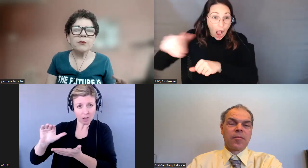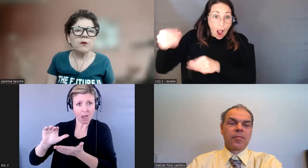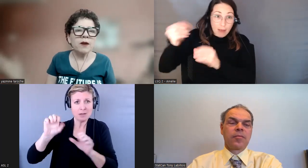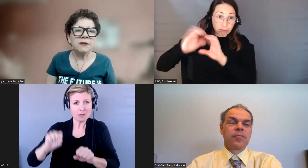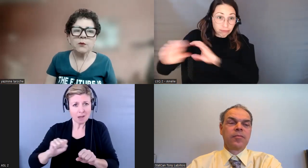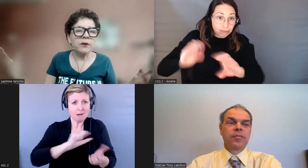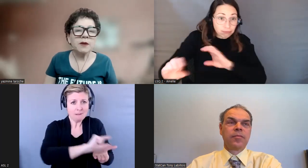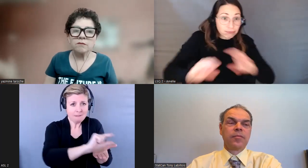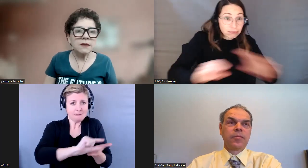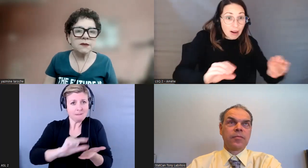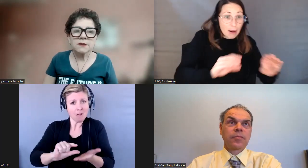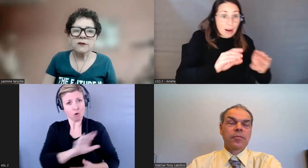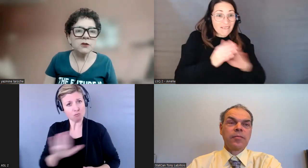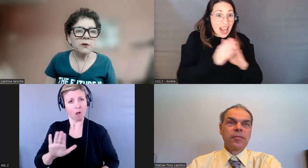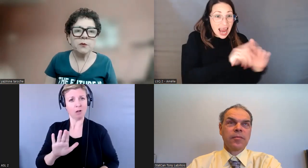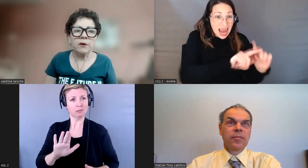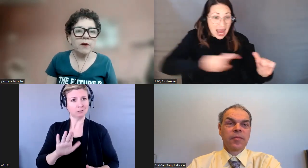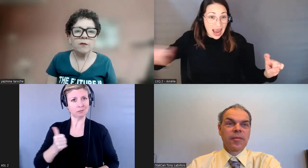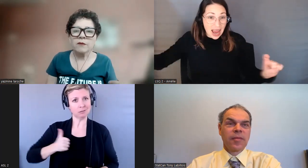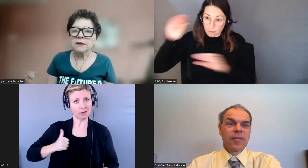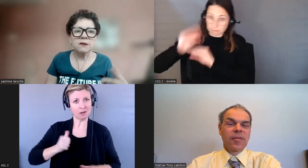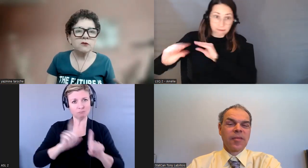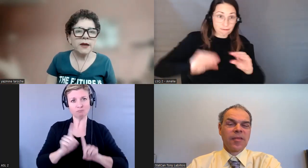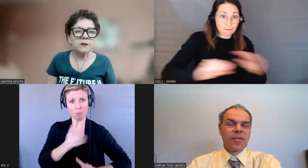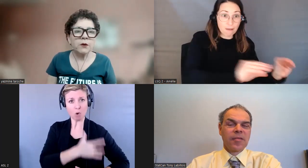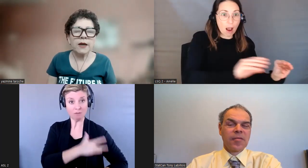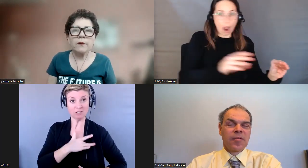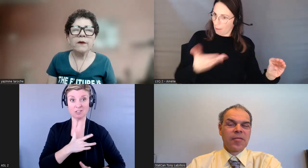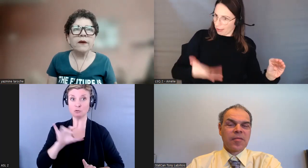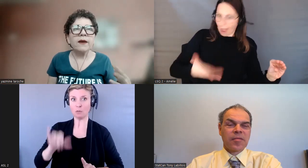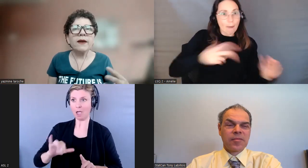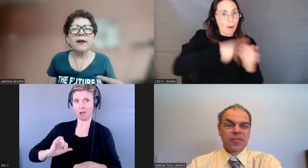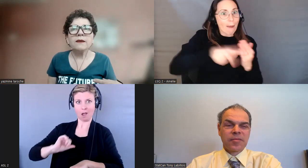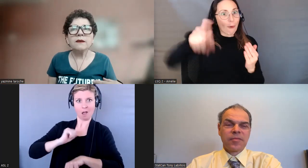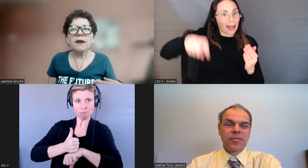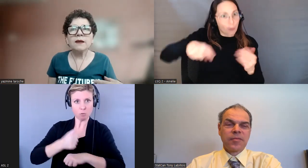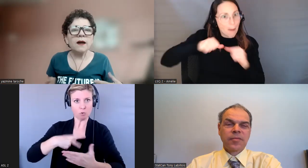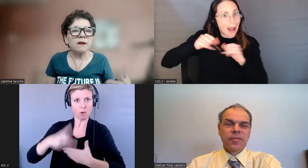that program is not permanent it's a statutory program it does transfer now and and I got